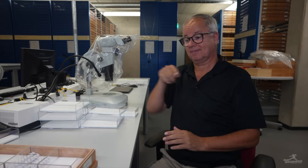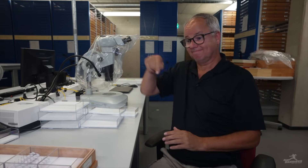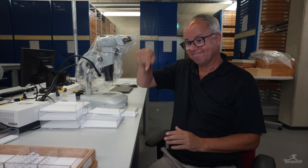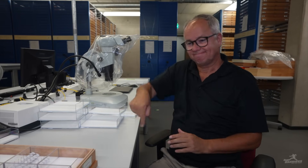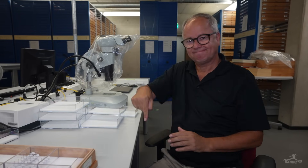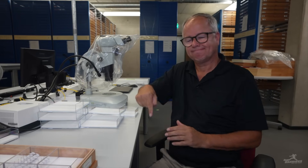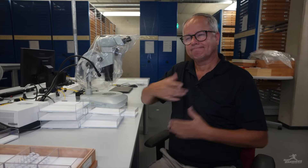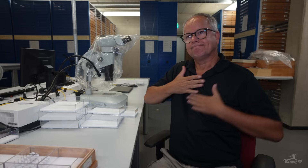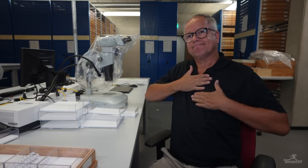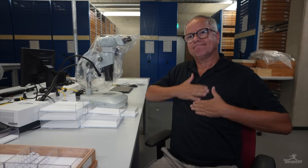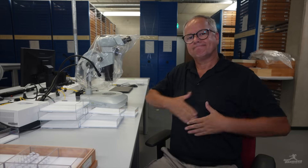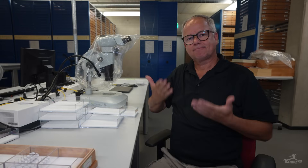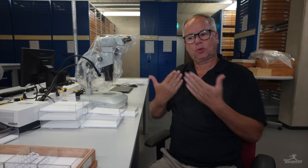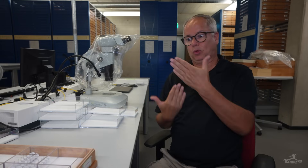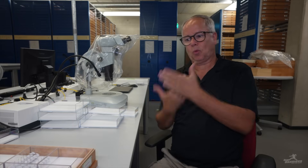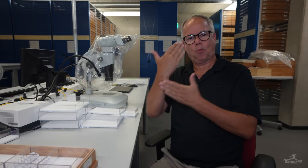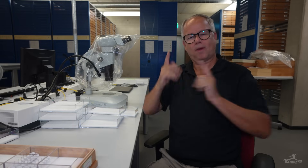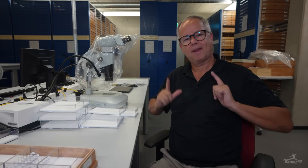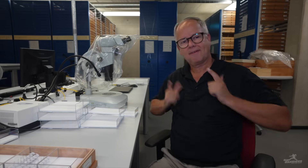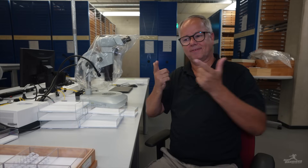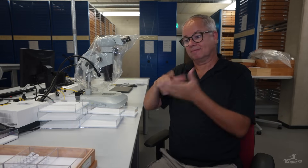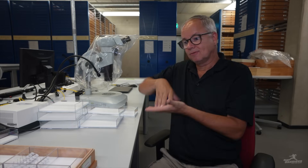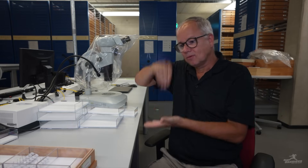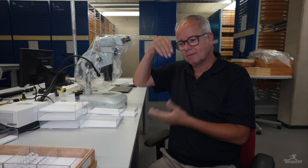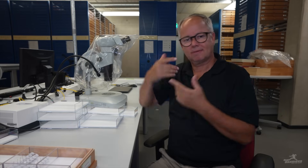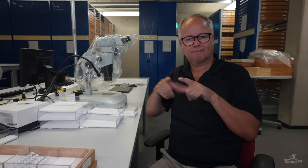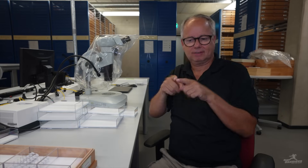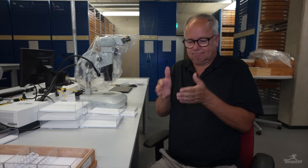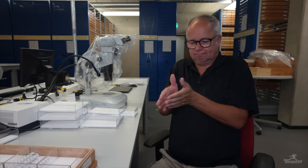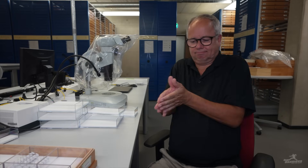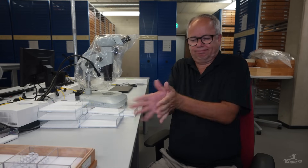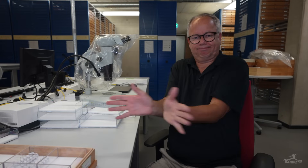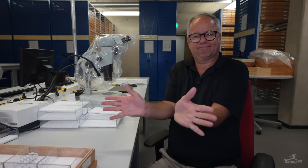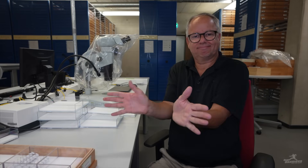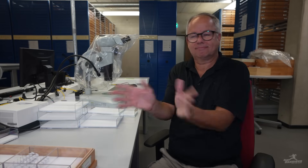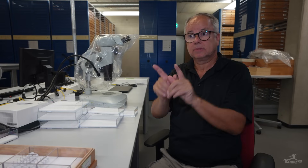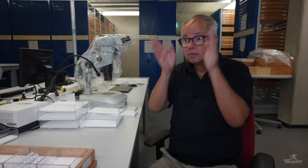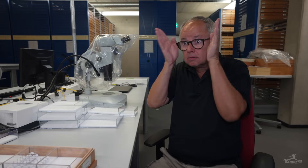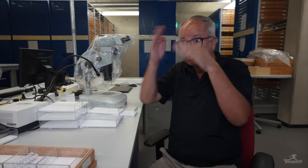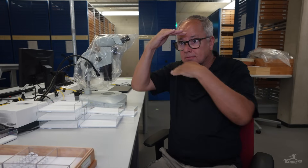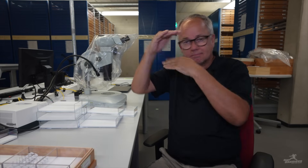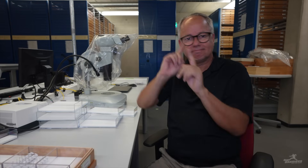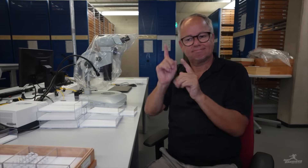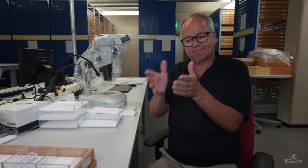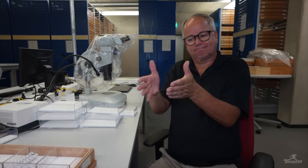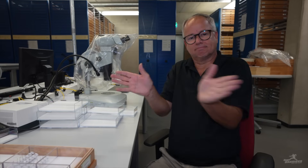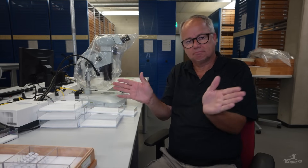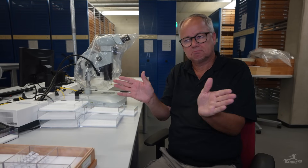I stepped into a new life that broadened my horizons.